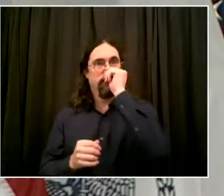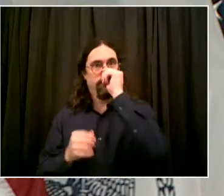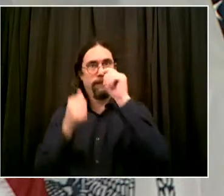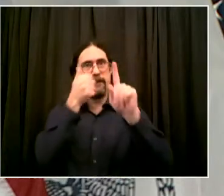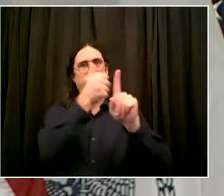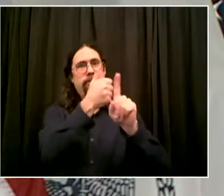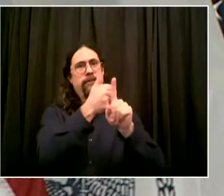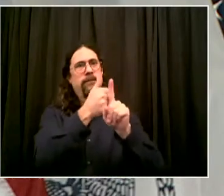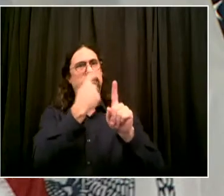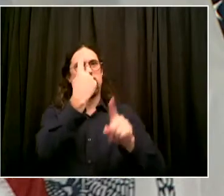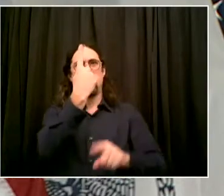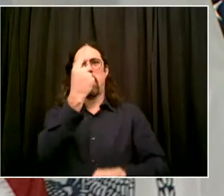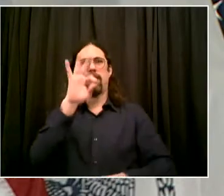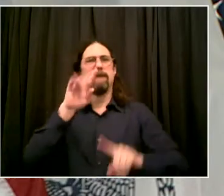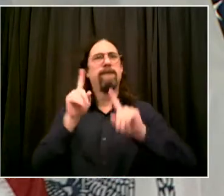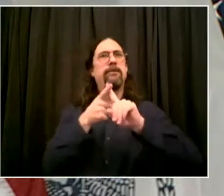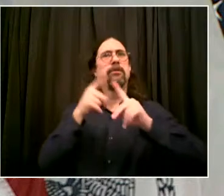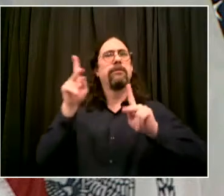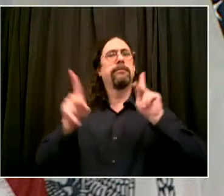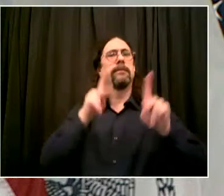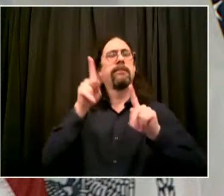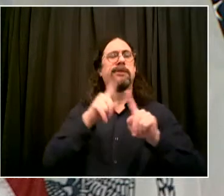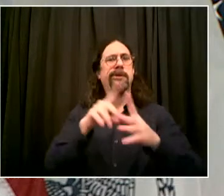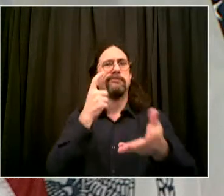HOW DANGEROUS IT COULD BE AND